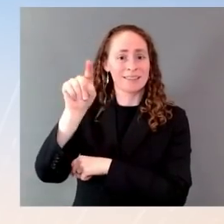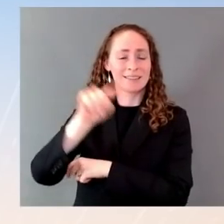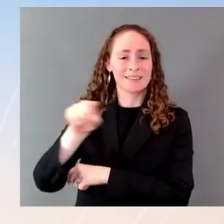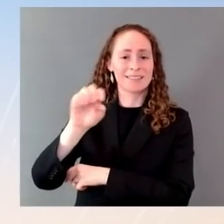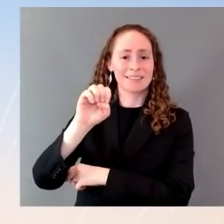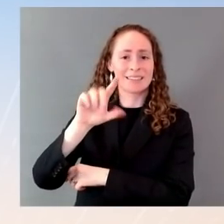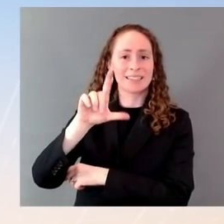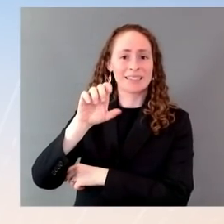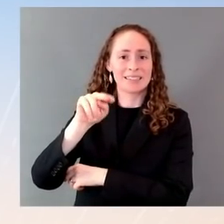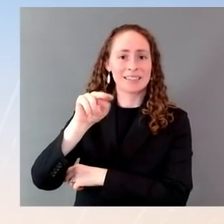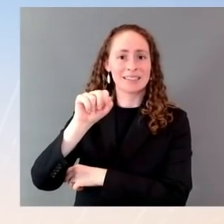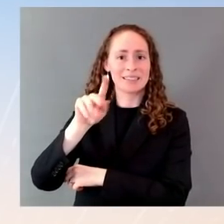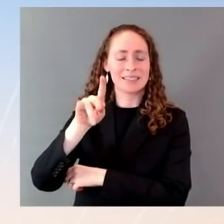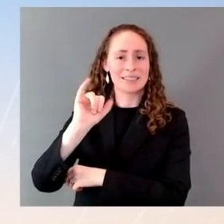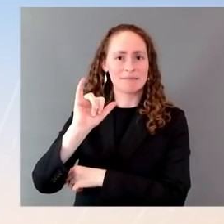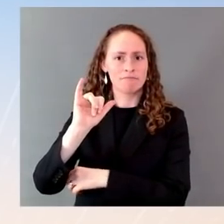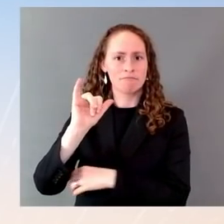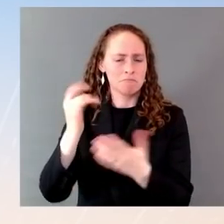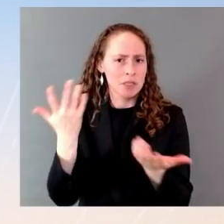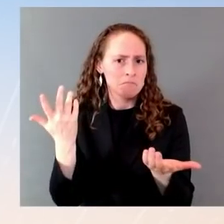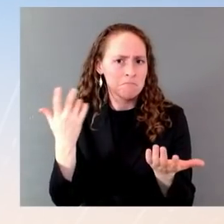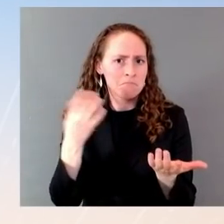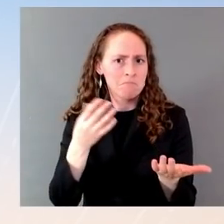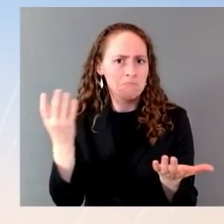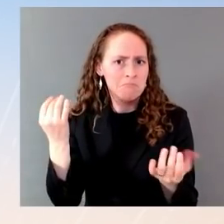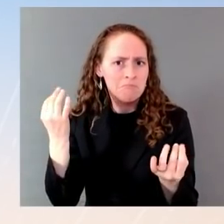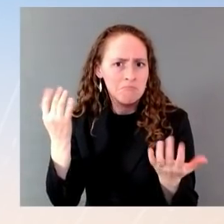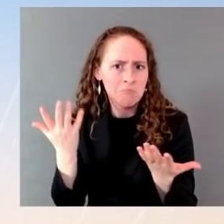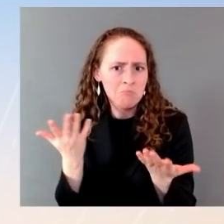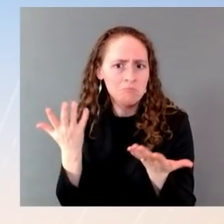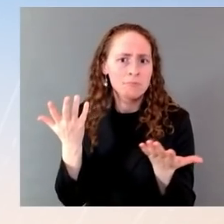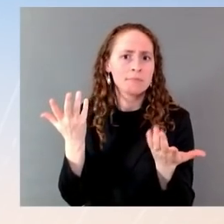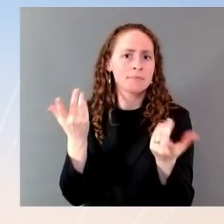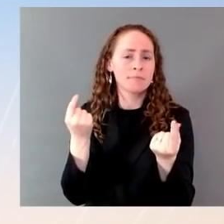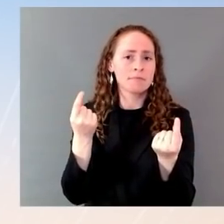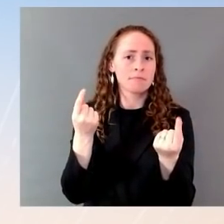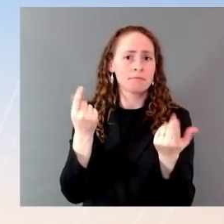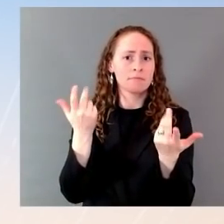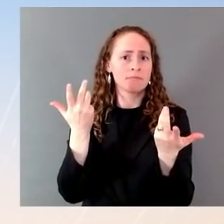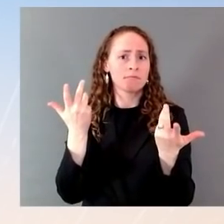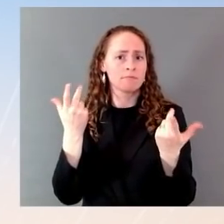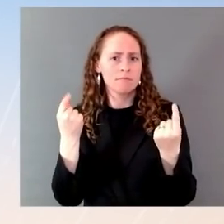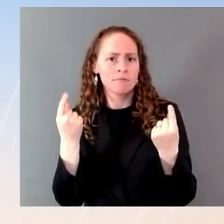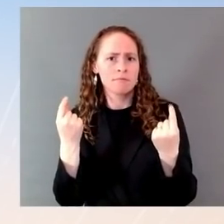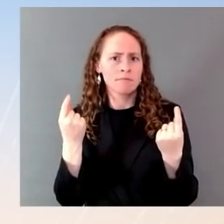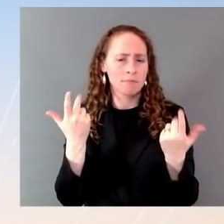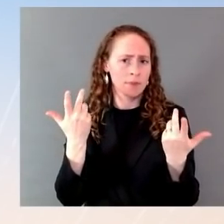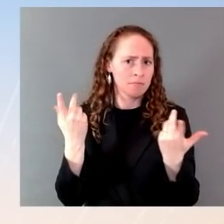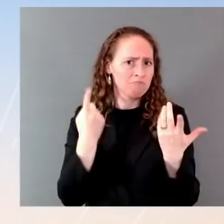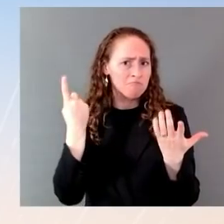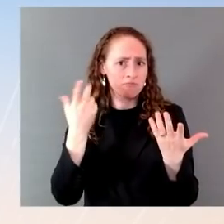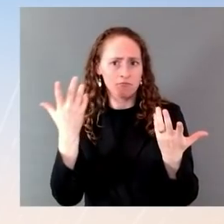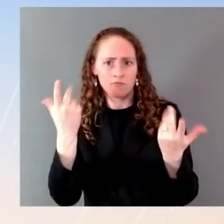Mr. Sullivan: So, again, as I mentioned before, we're in constant contact with senior levels of the Ukrainian government. Secretary Blinken just spoke